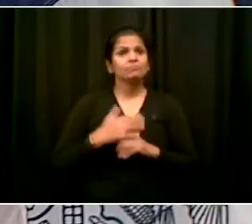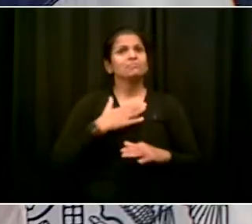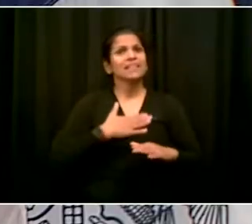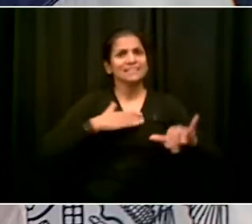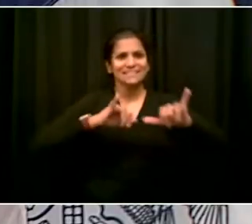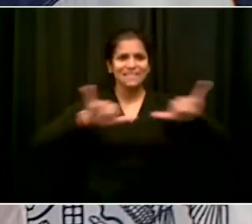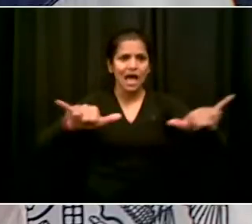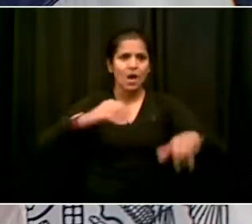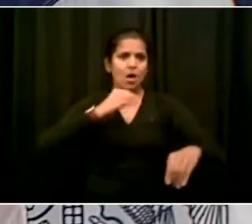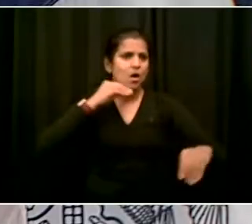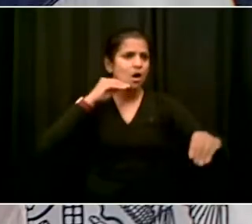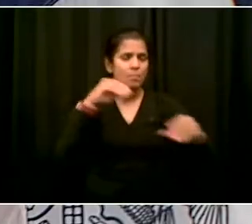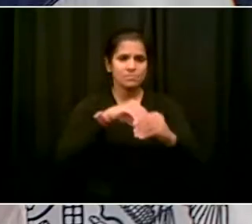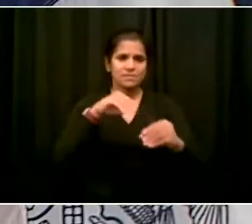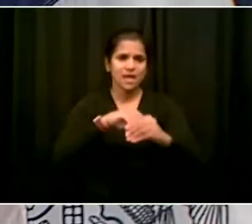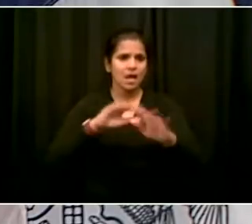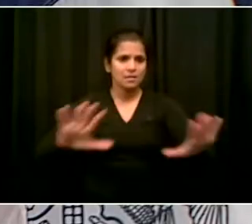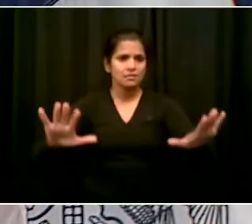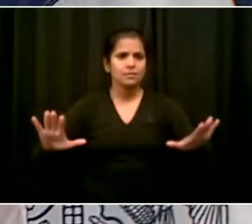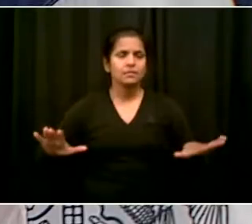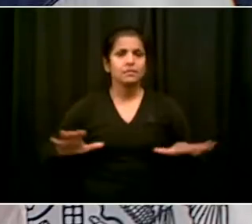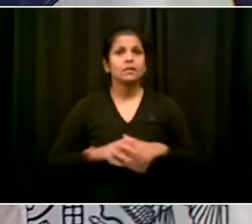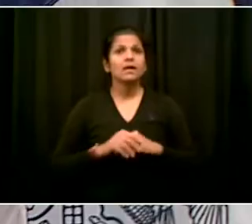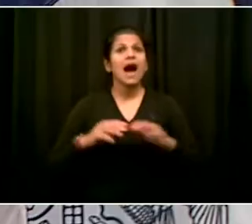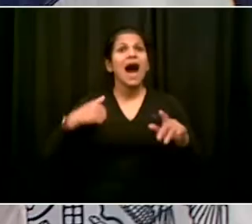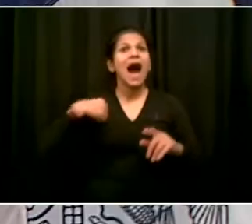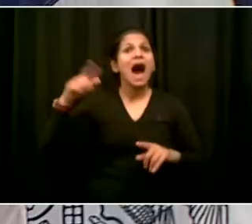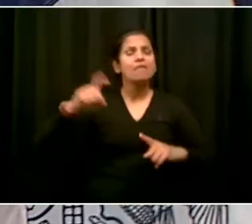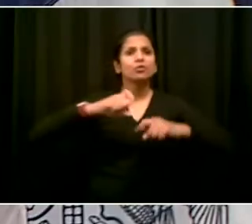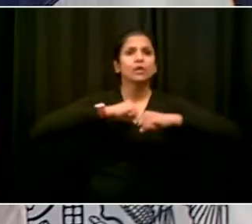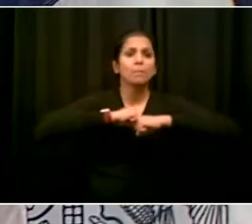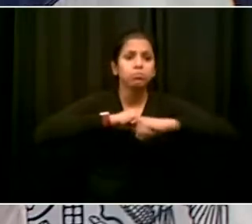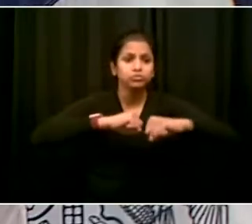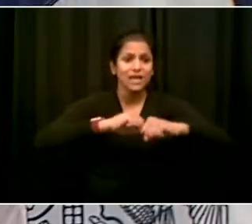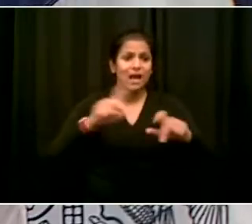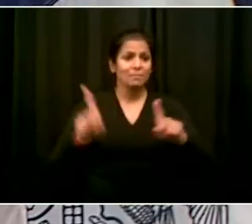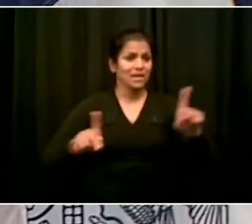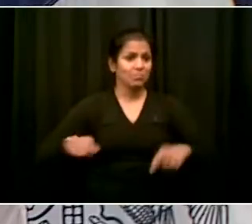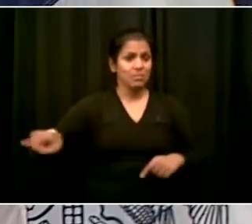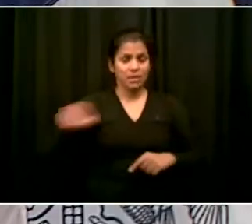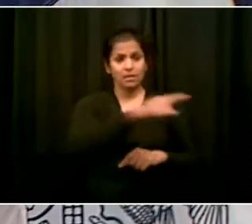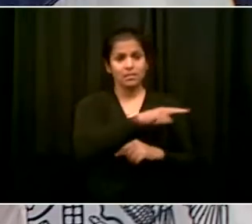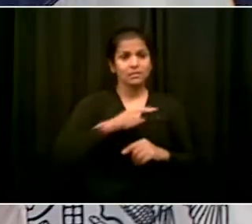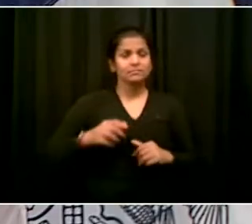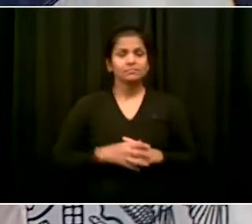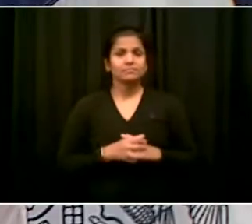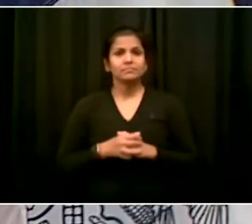ANYTHING BUT GO OUT FOR ESSENTIAL NEEDS. IF YOU HAVE THOSSE PRE- EXISTING CONDITIONS, STAY IN, EXCEPT WHEN YOU HAVE TO DO WITH SOMETHING ESSENTITIAL.